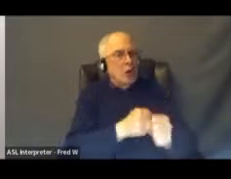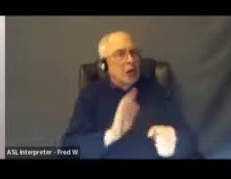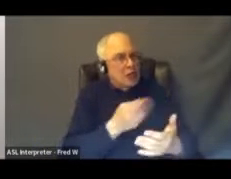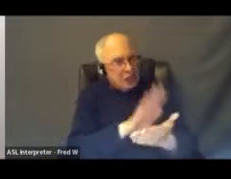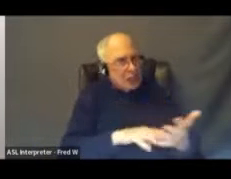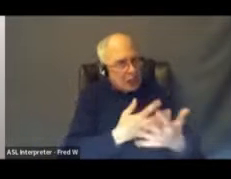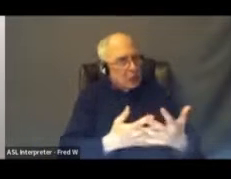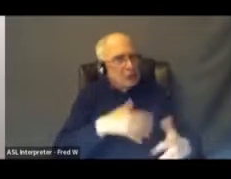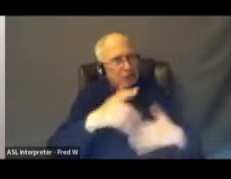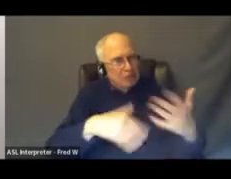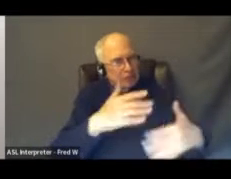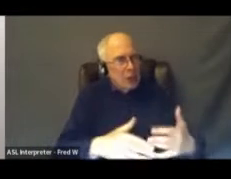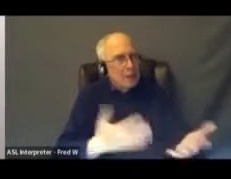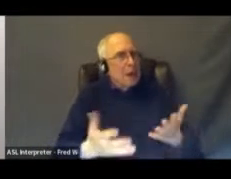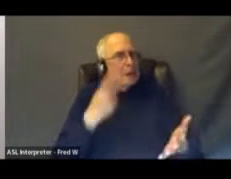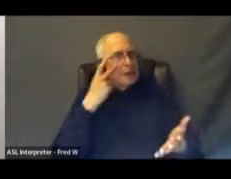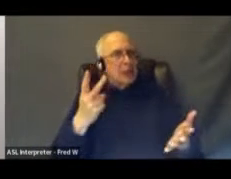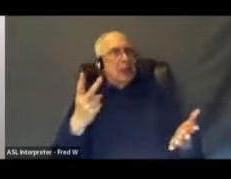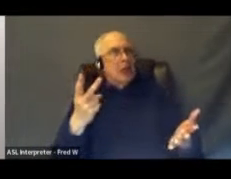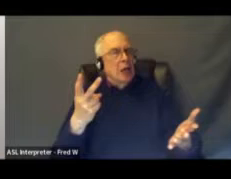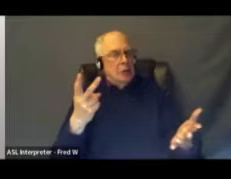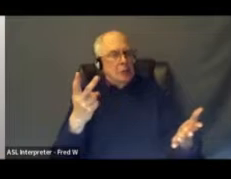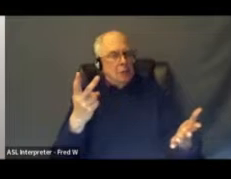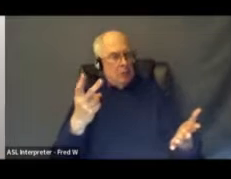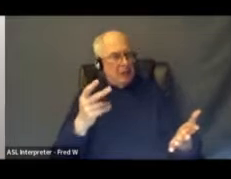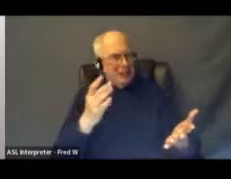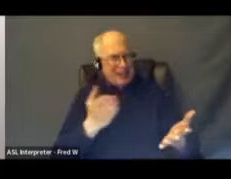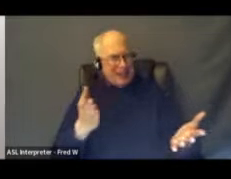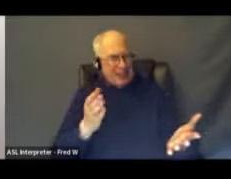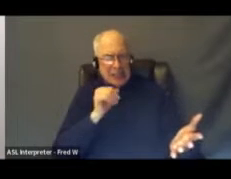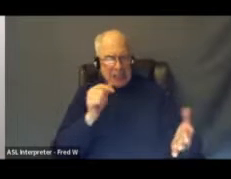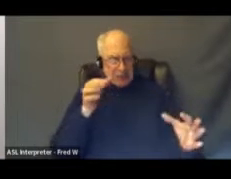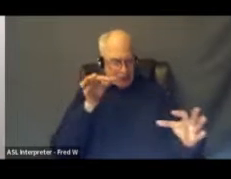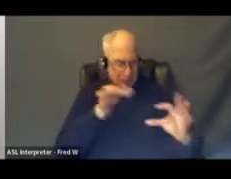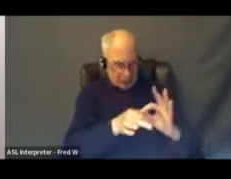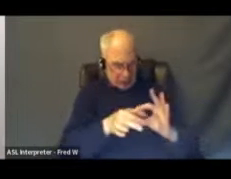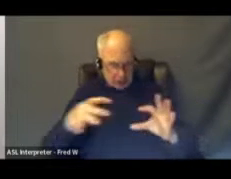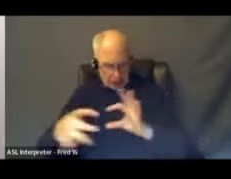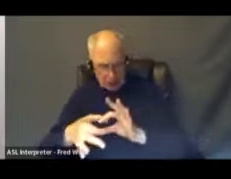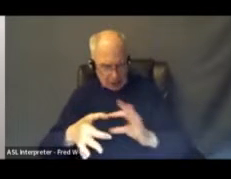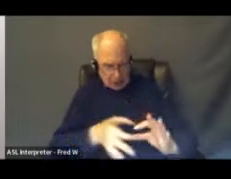symptoms of why things just aren't connecting. Why is this teenager not remembering